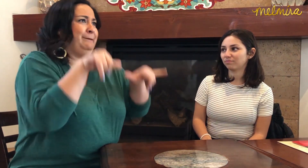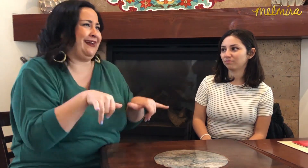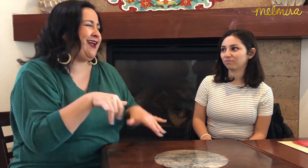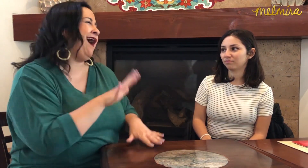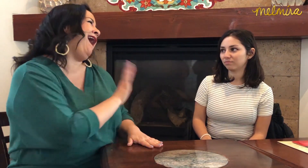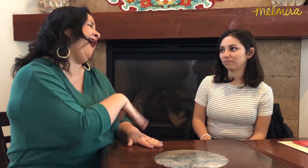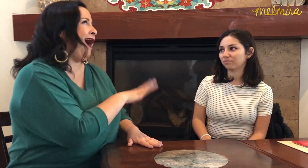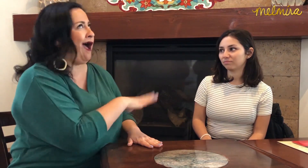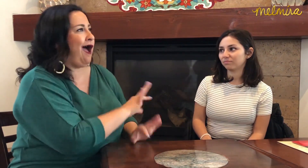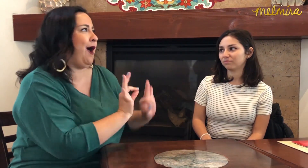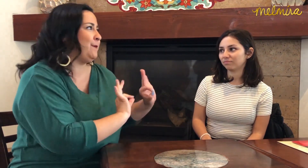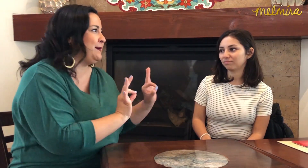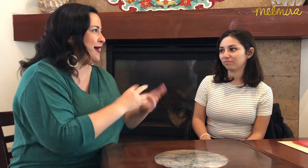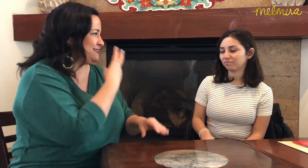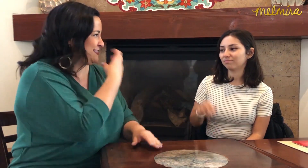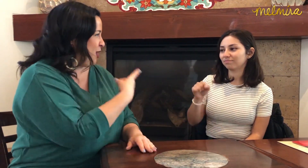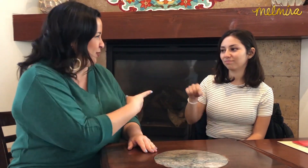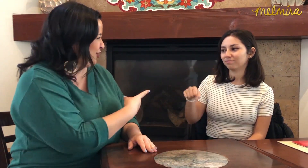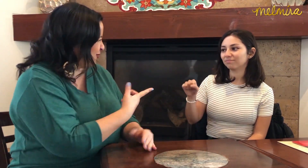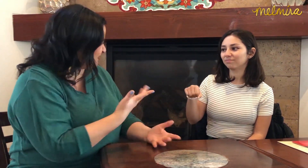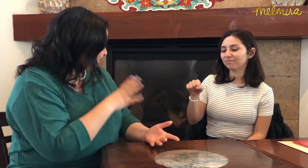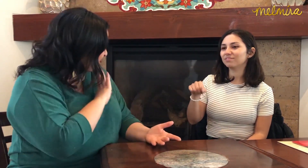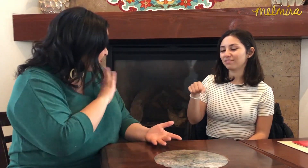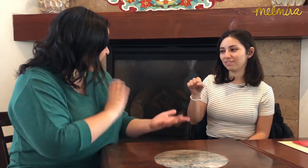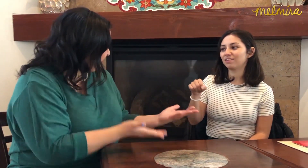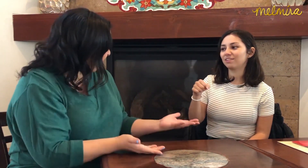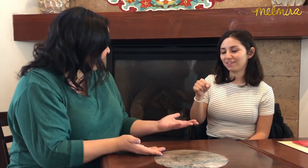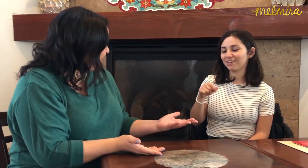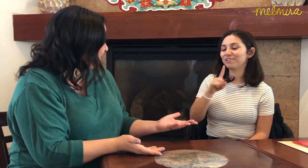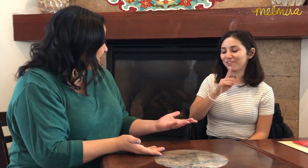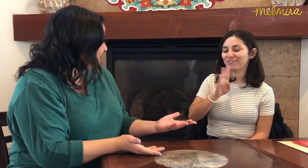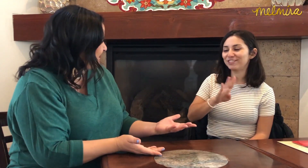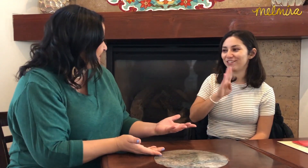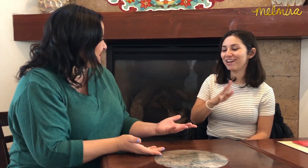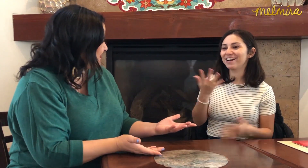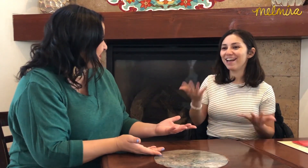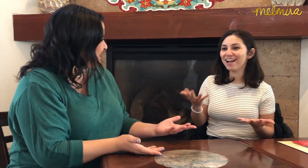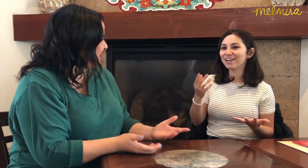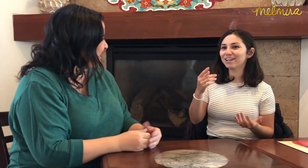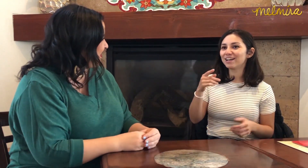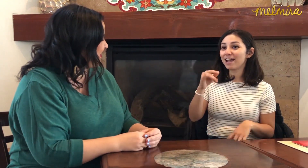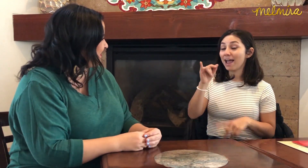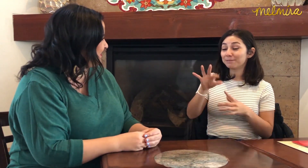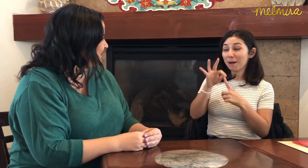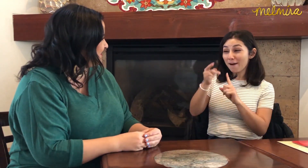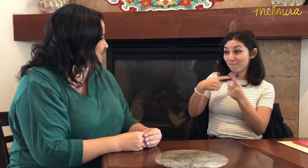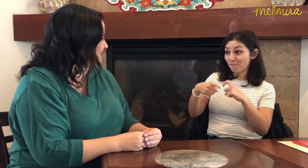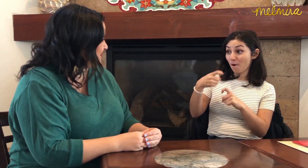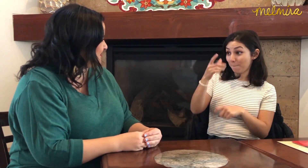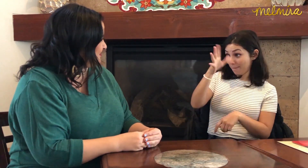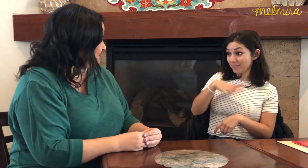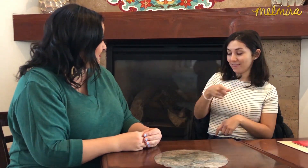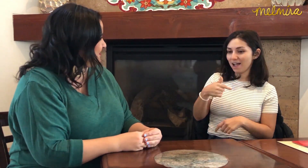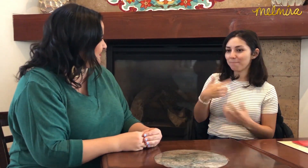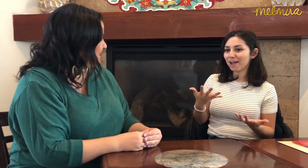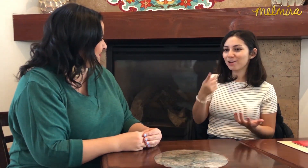but people were saying it wasn't a big deal. They doubted you. Yes. That's frustrating! It's really frustrating. Especially when it comes from a man.